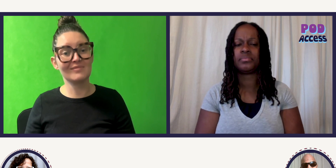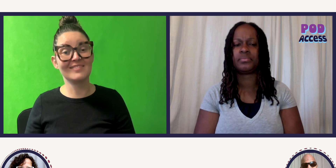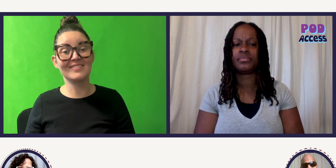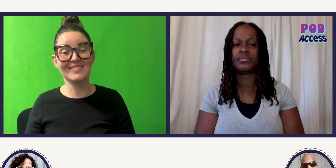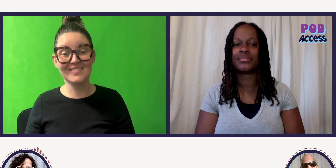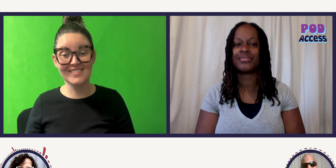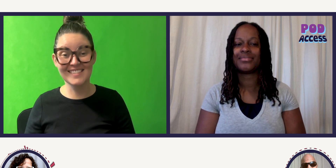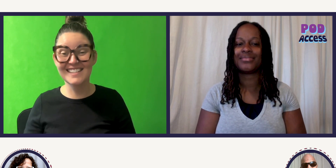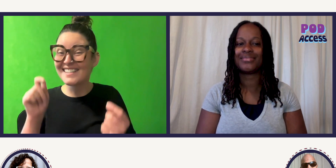Exactly!